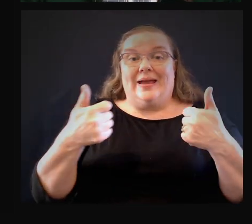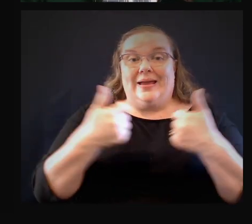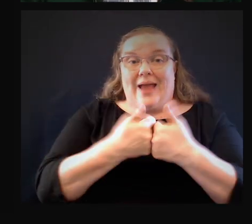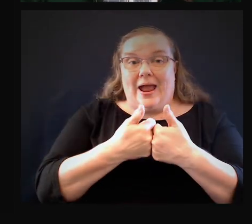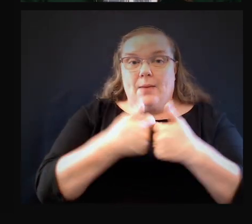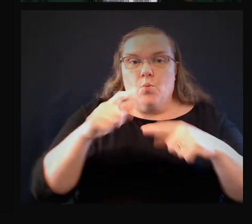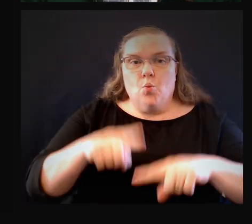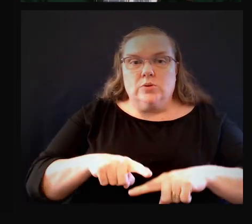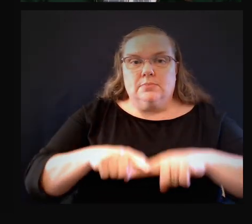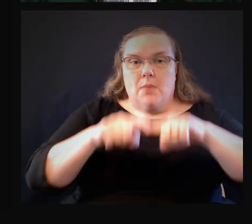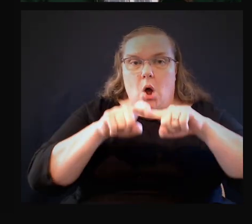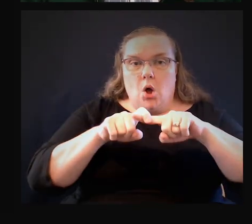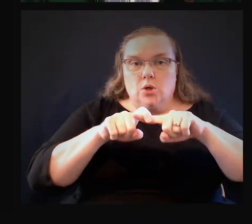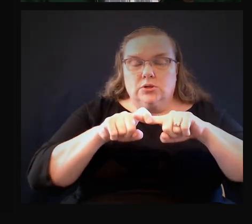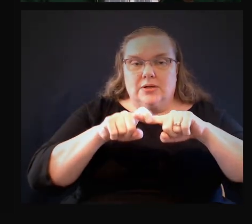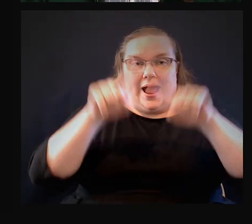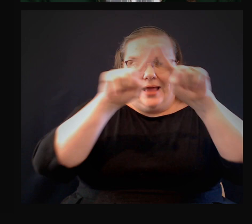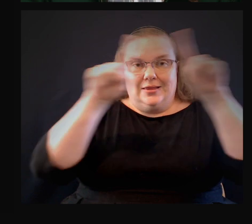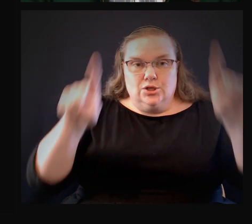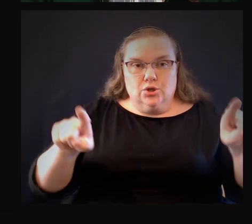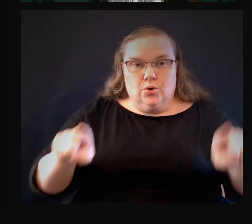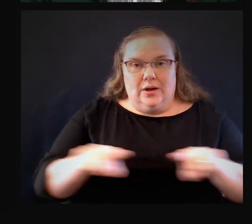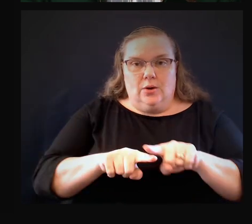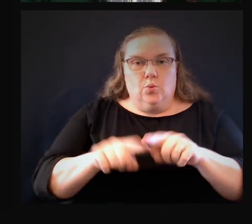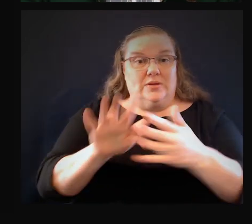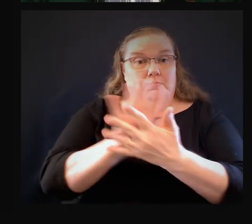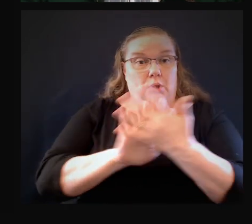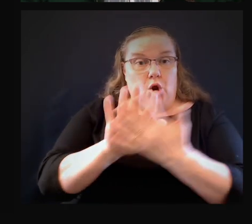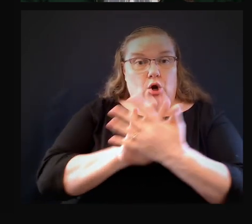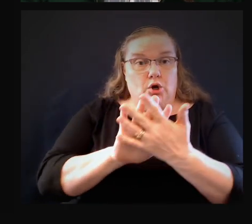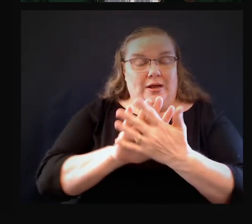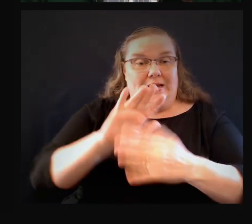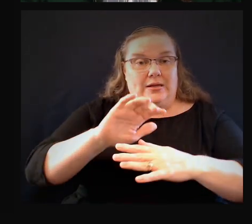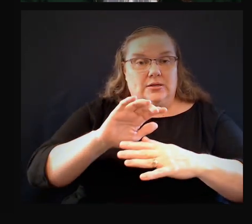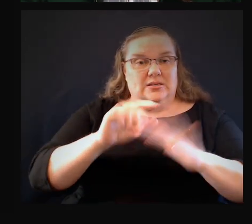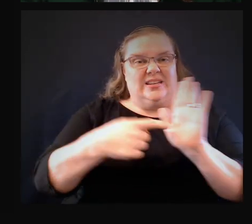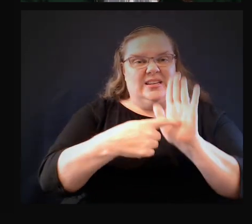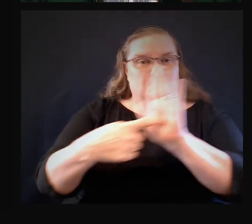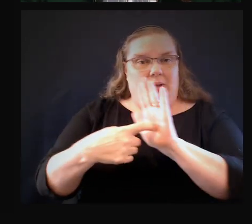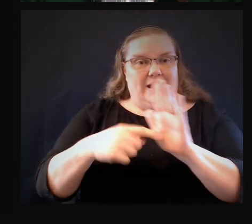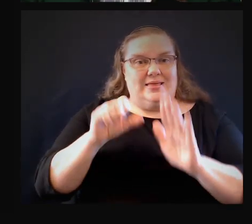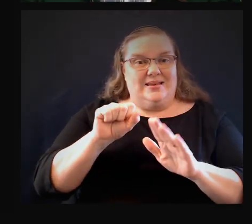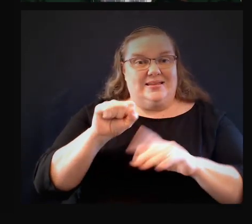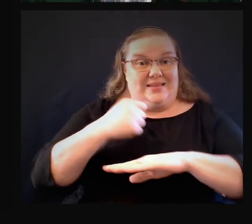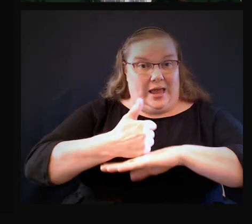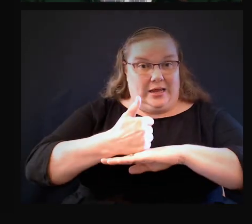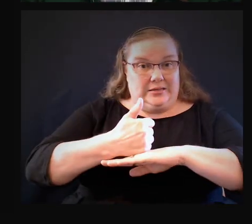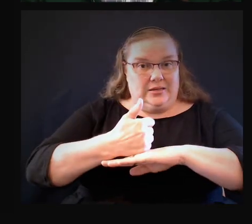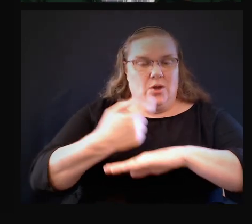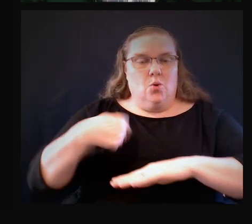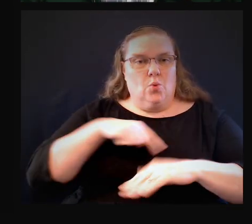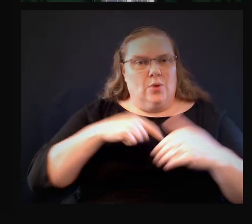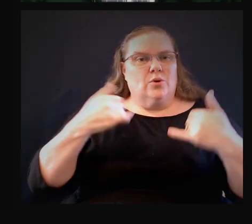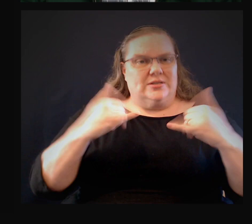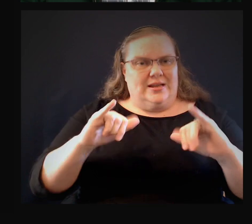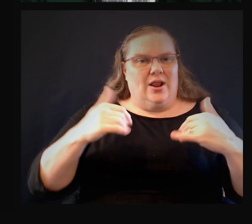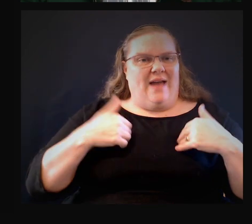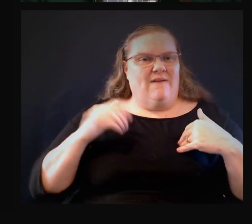and the screen was blurred to display the settings. we were still rendering a 4K image in the background that the player couldn't even see.